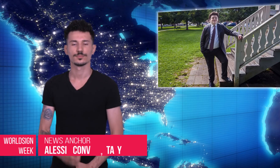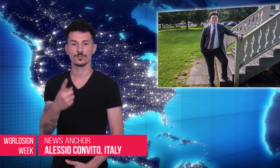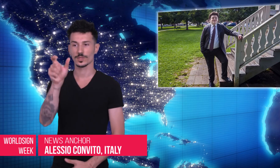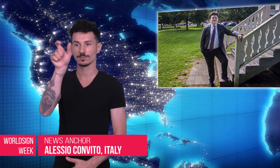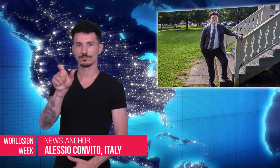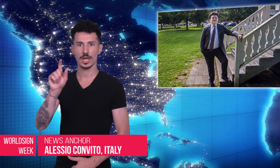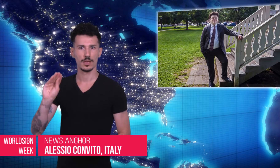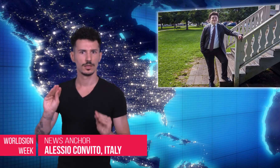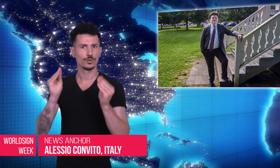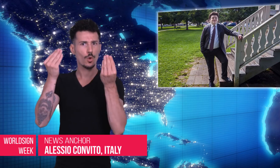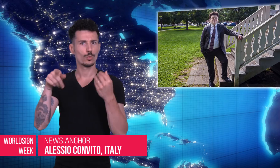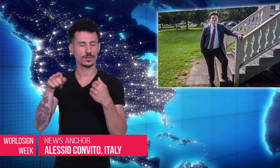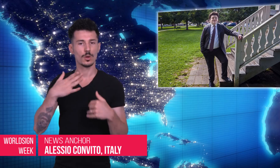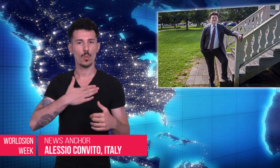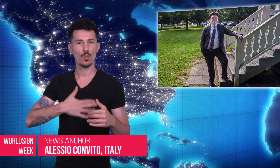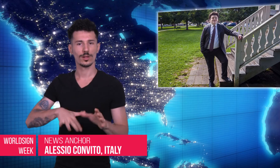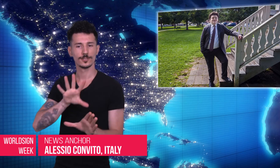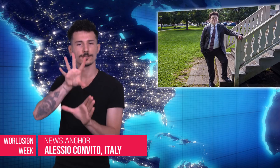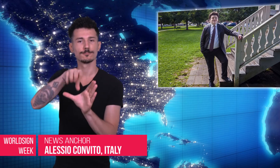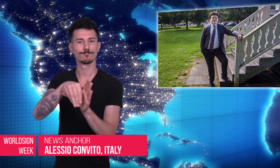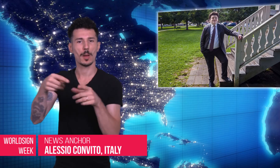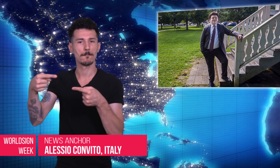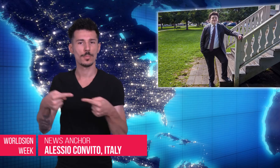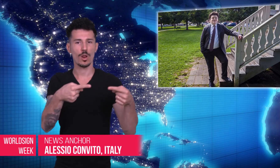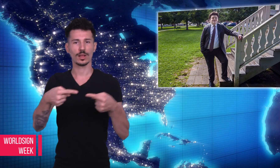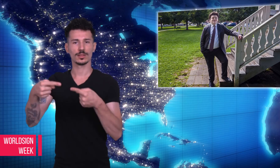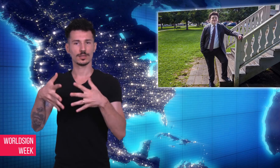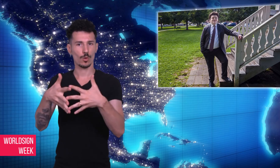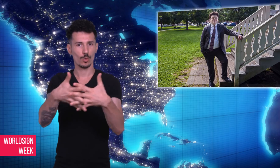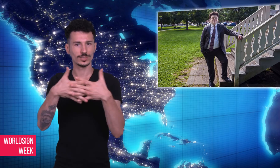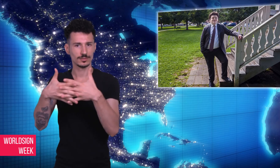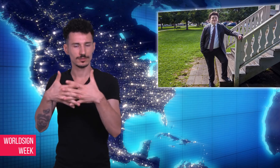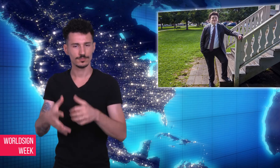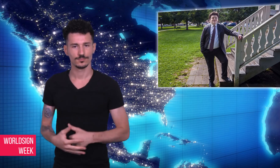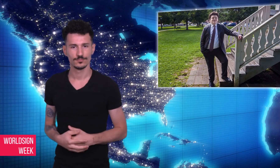Alessio: Youngest Governor Candidate for US State